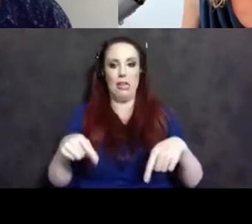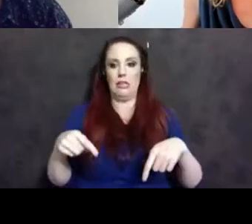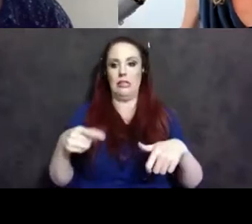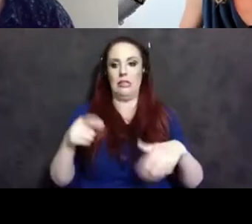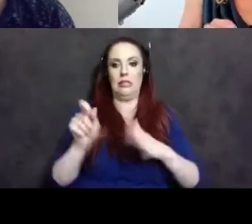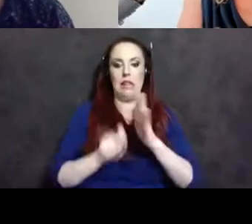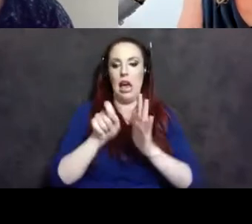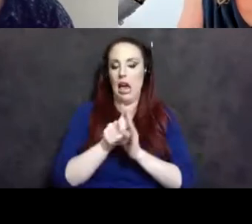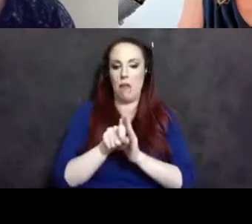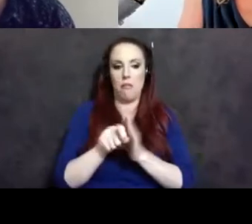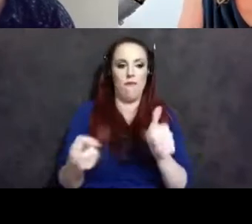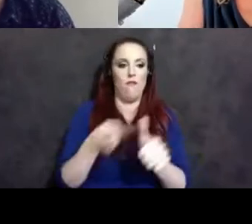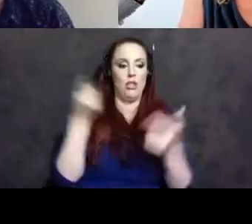Love that.